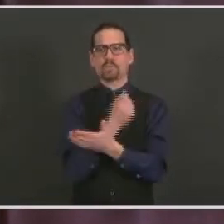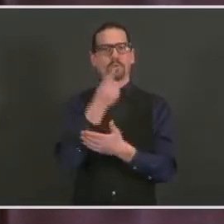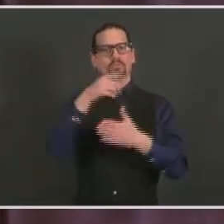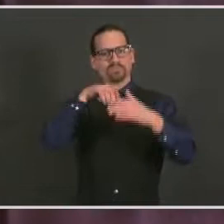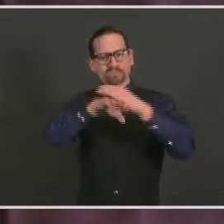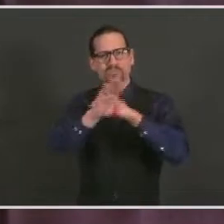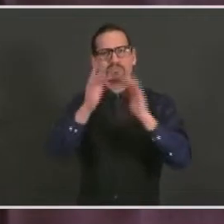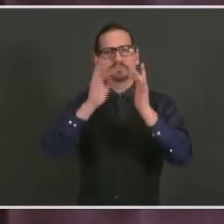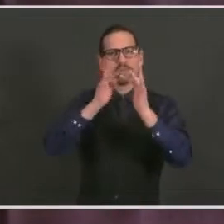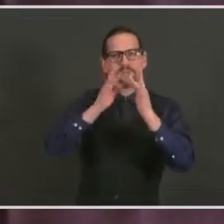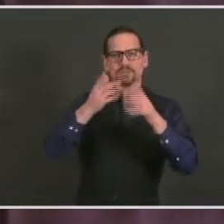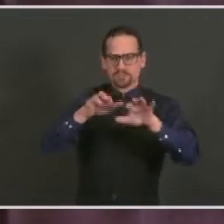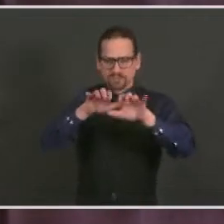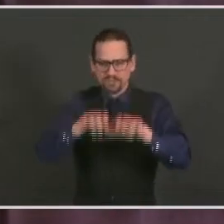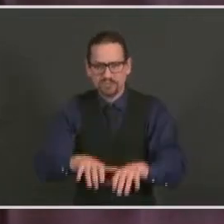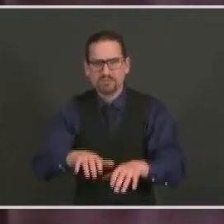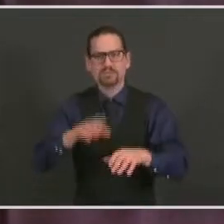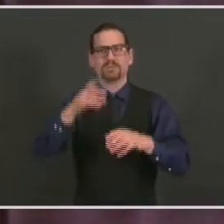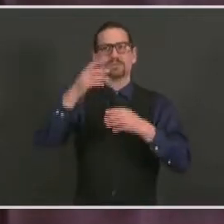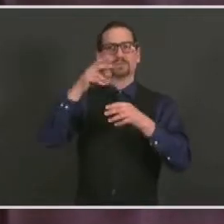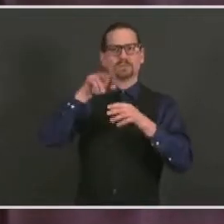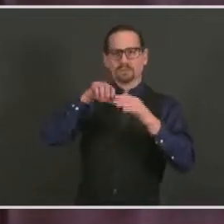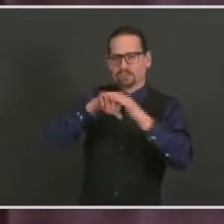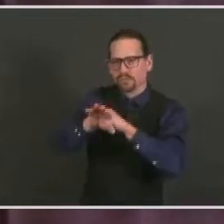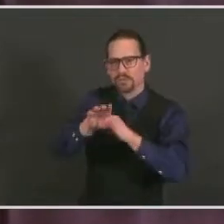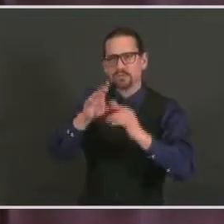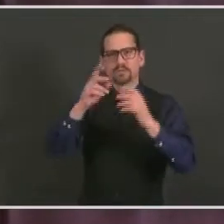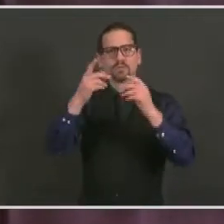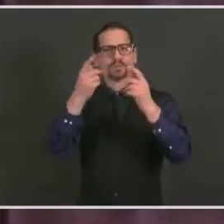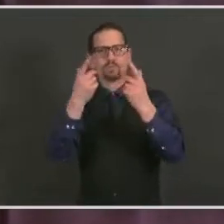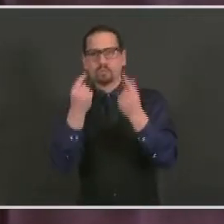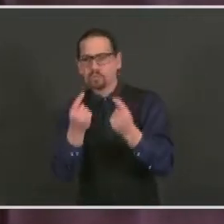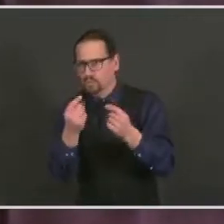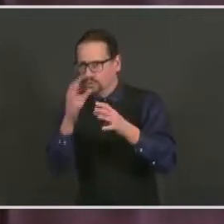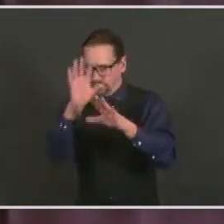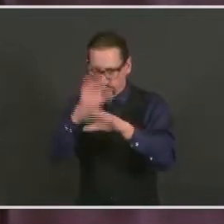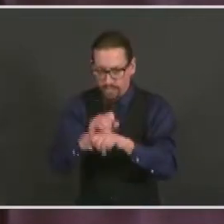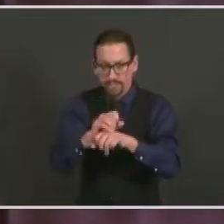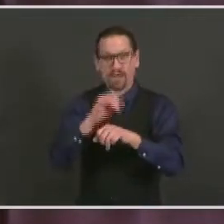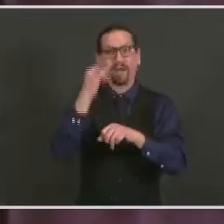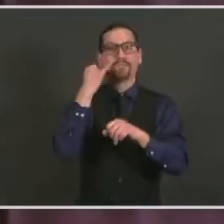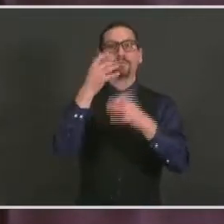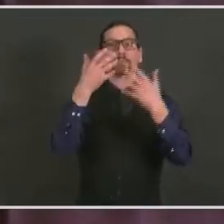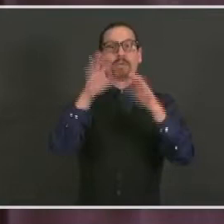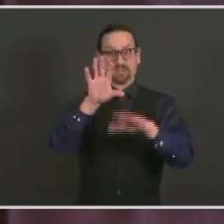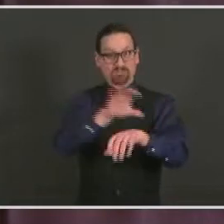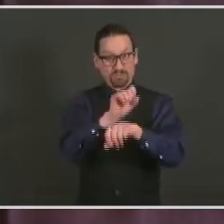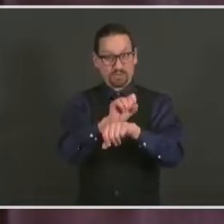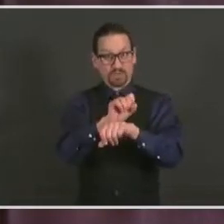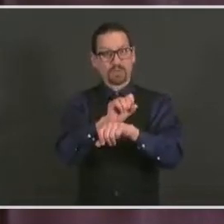PEOPLE MAKE APPOINTMENTS WITH THESE LOCAL CLINICS. REMEMBER